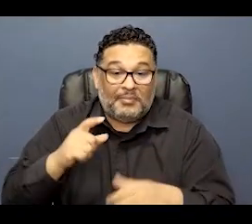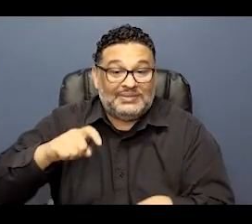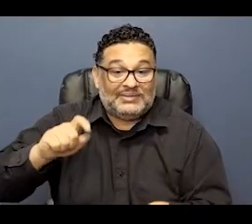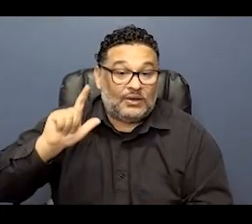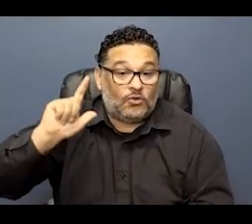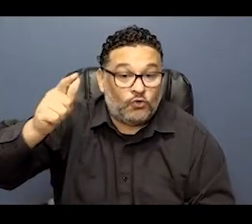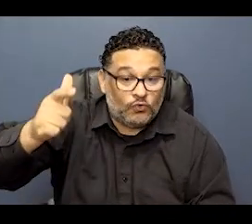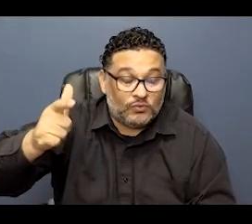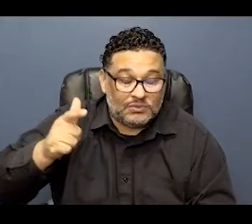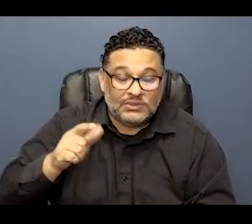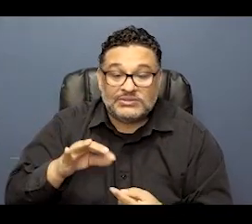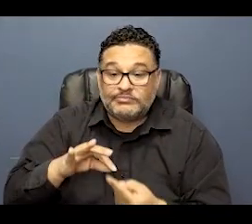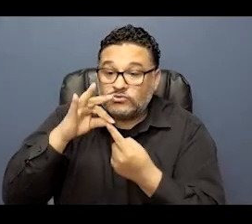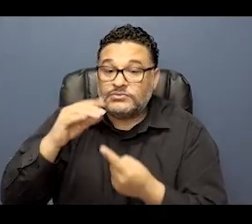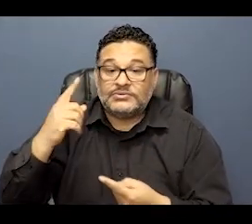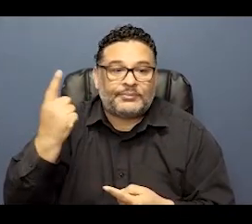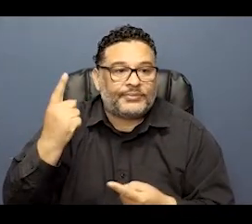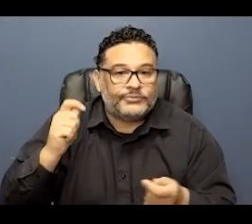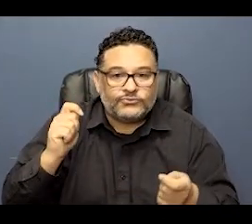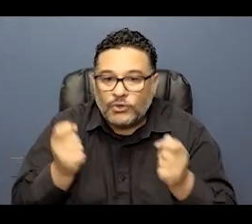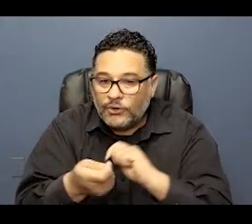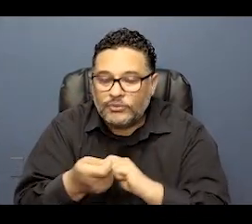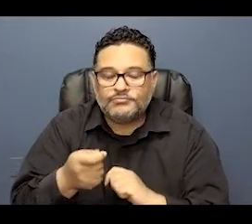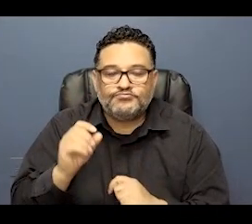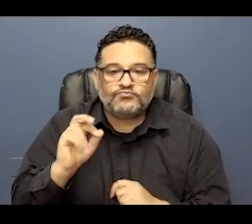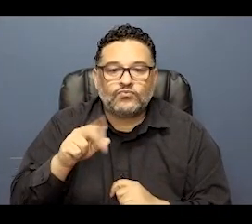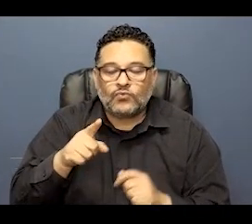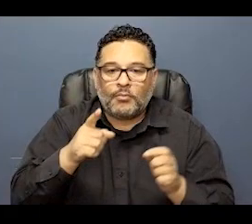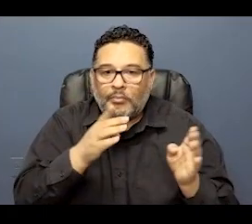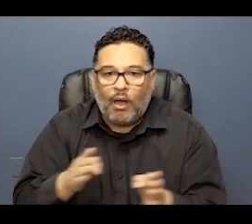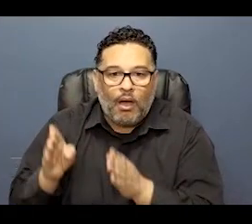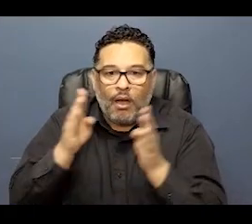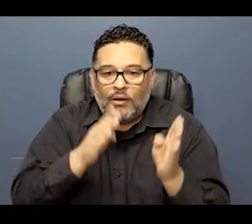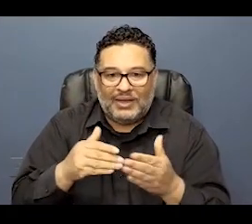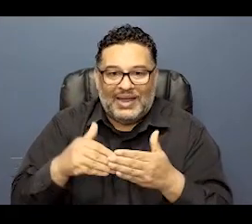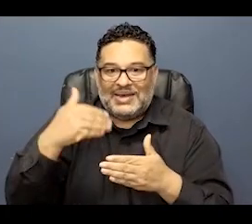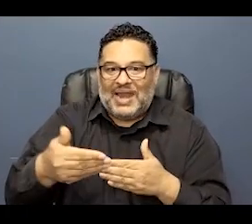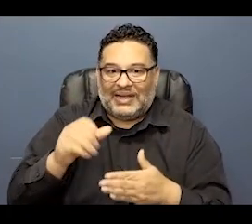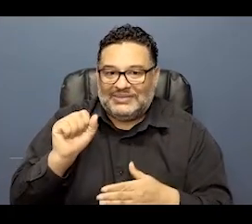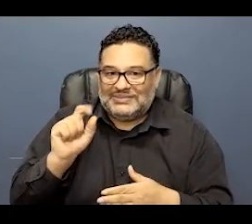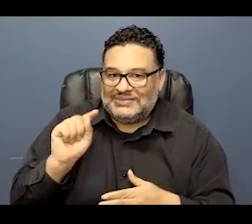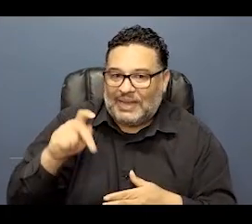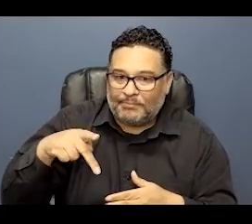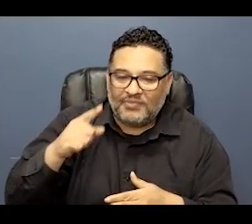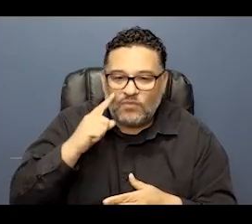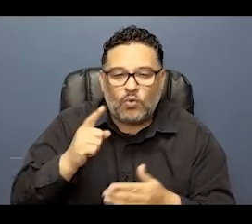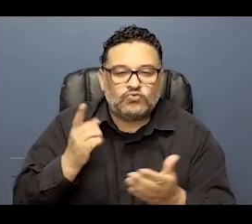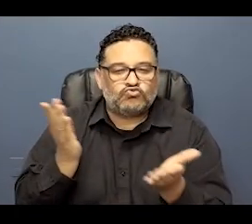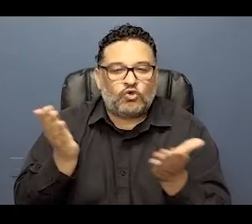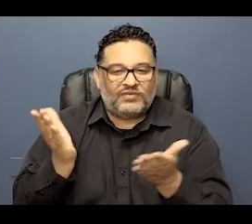something changes or when you’re planning the next steps of service delivery. These additional